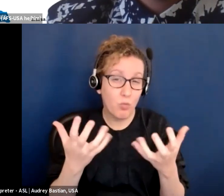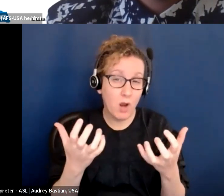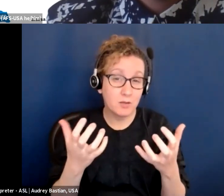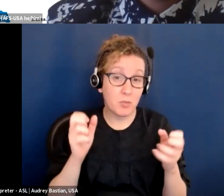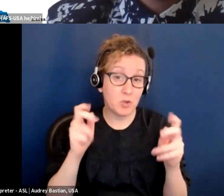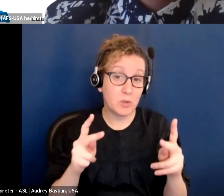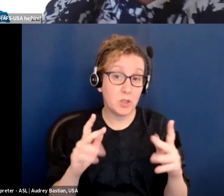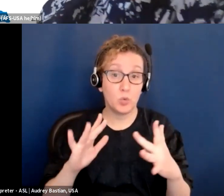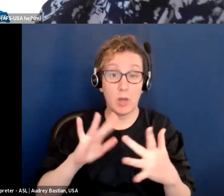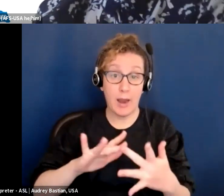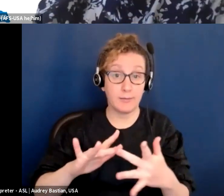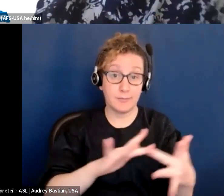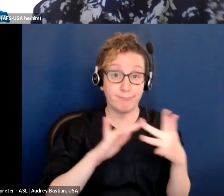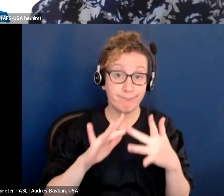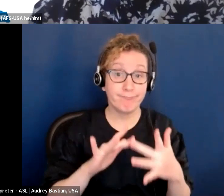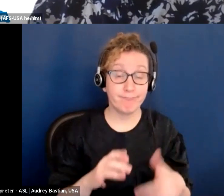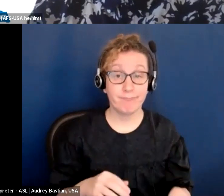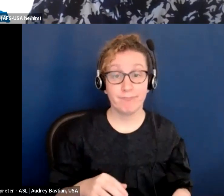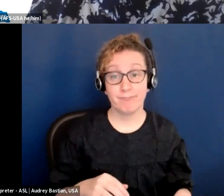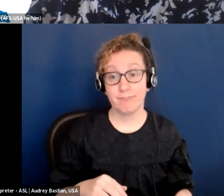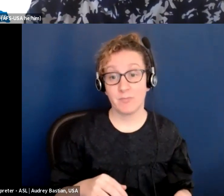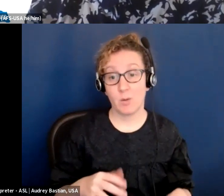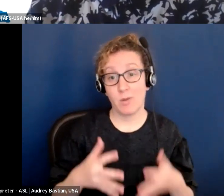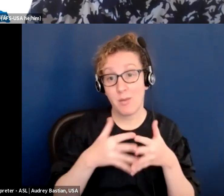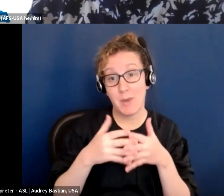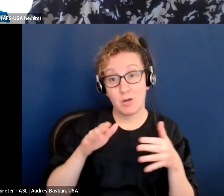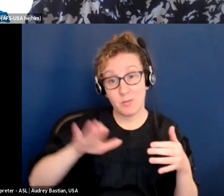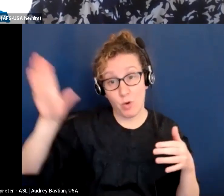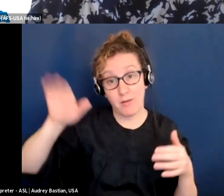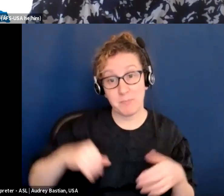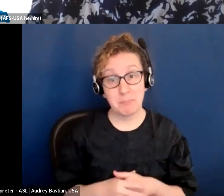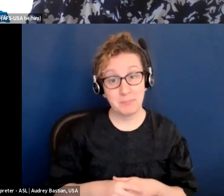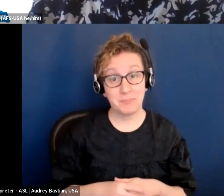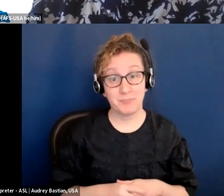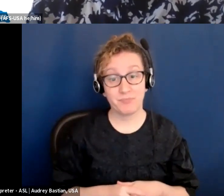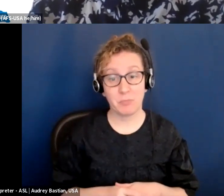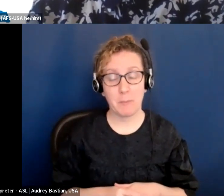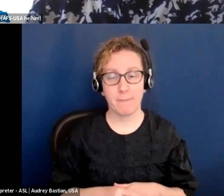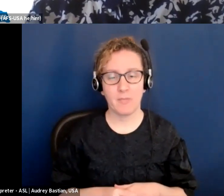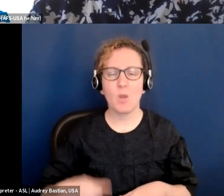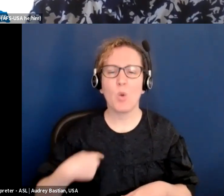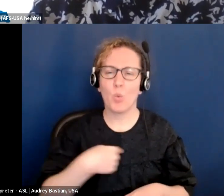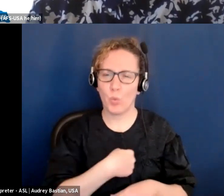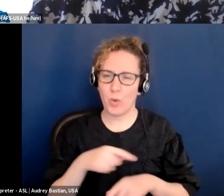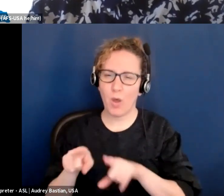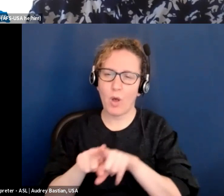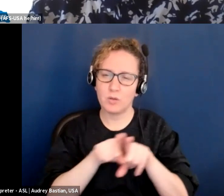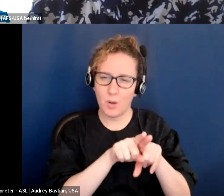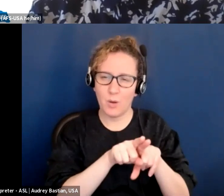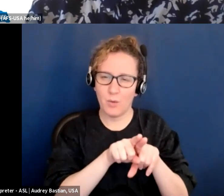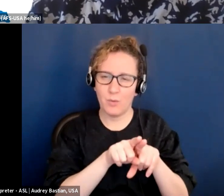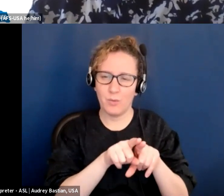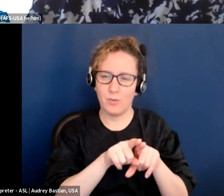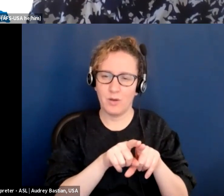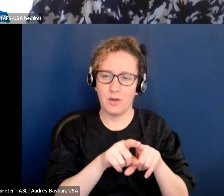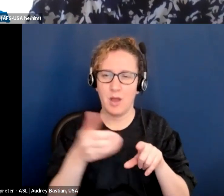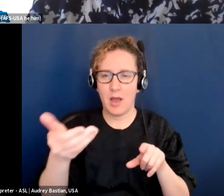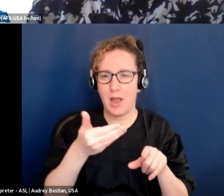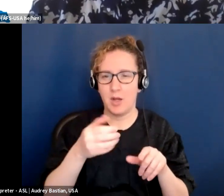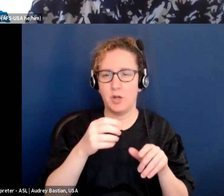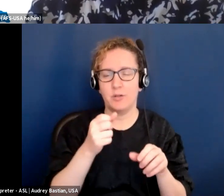to connect with Americans abroad. We also, in addition to that, we hire seasonal facilitators